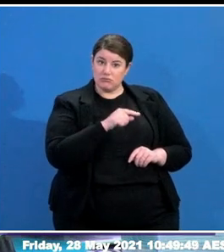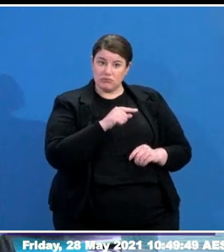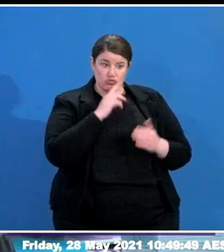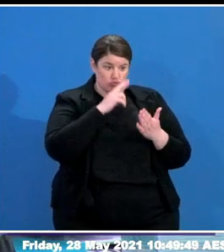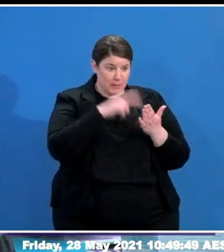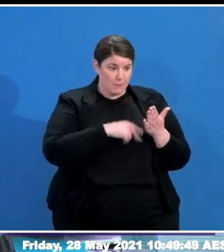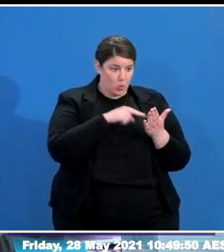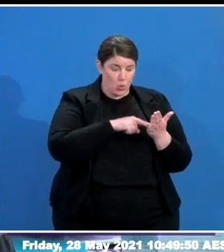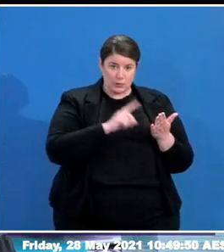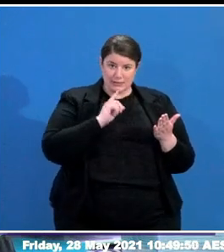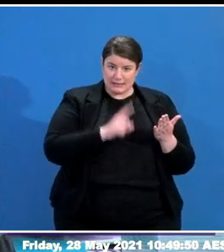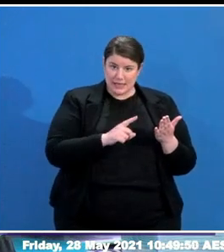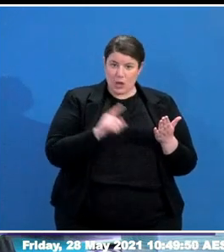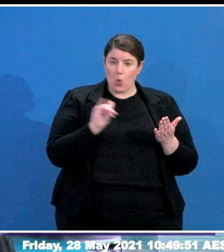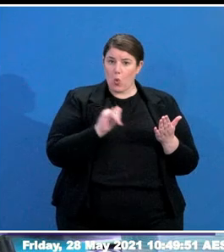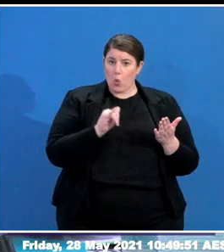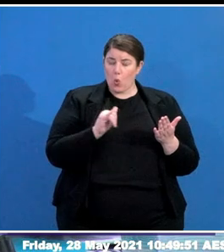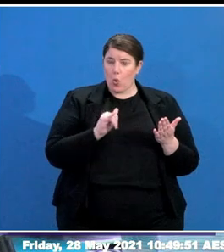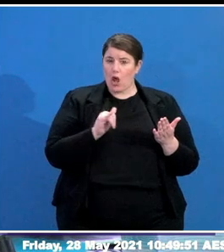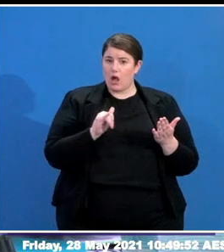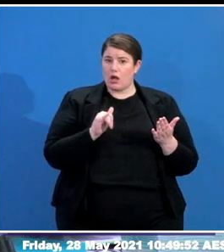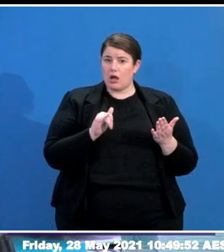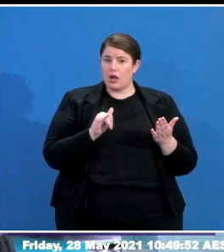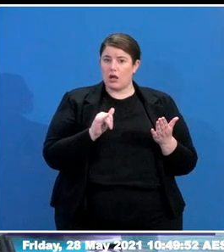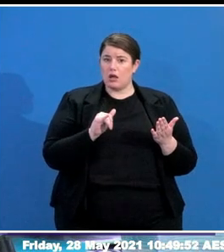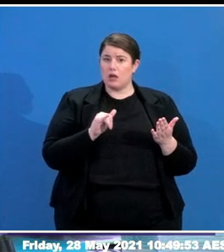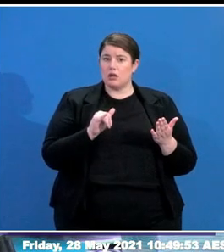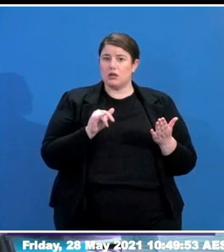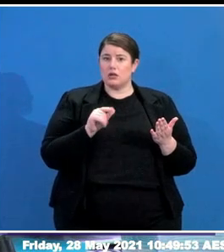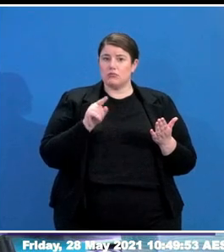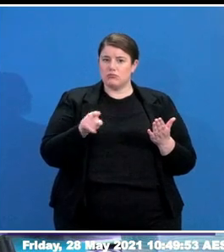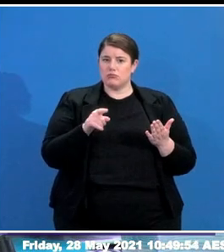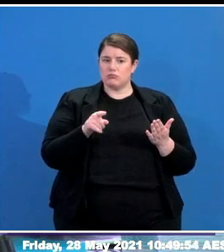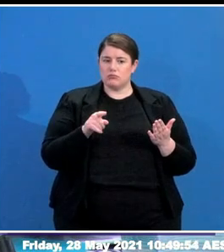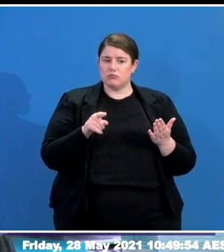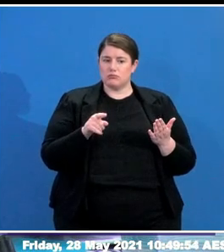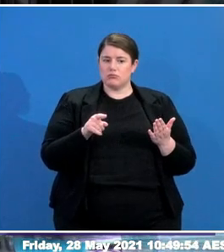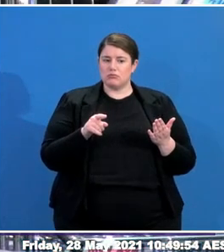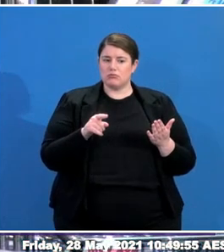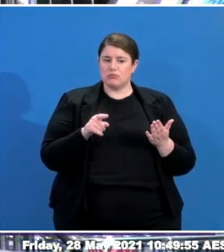said, or whether Ms Cuddihy accepts that that was in fact the case, the house in crisis.